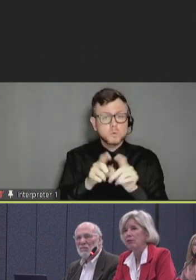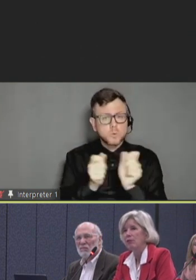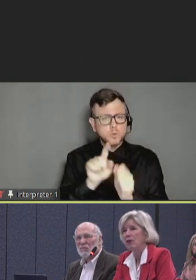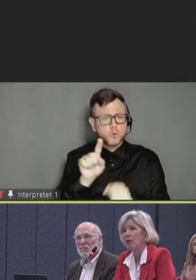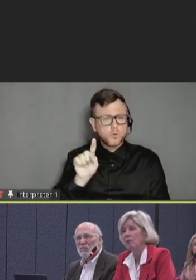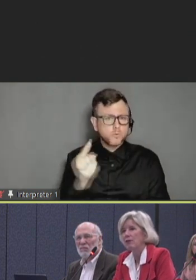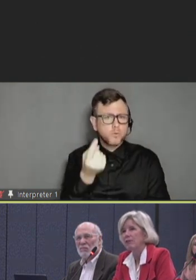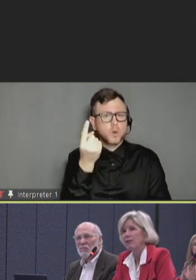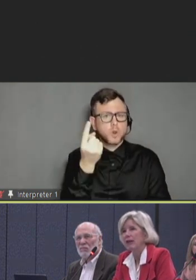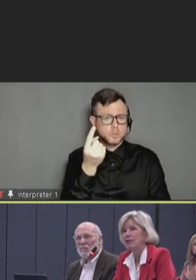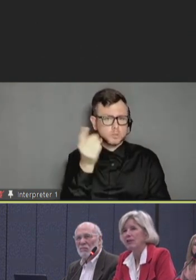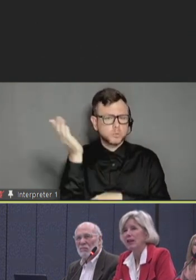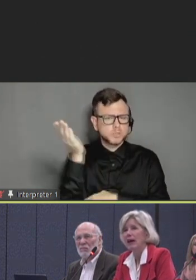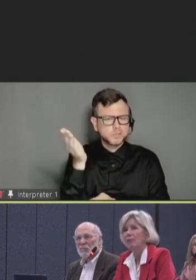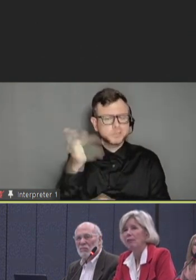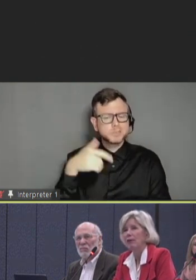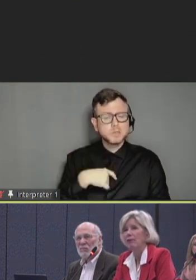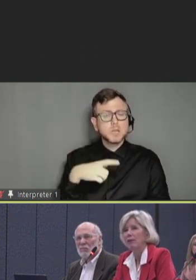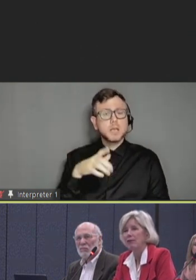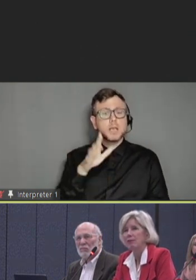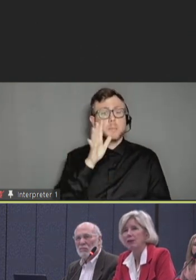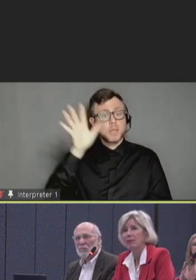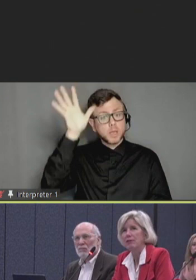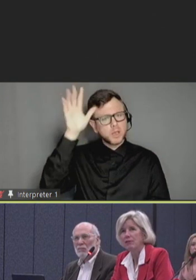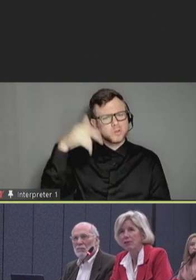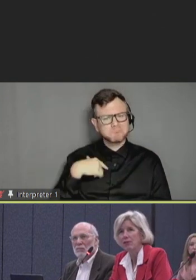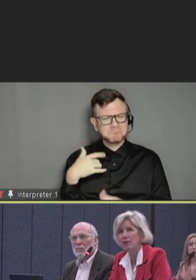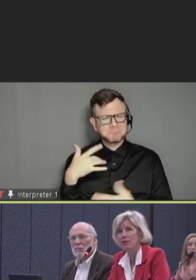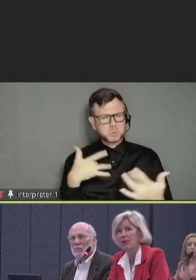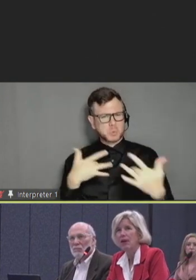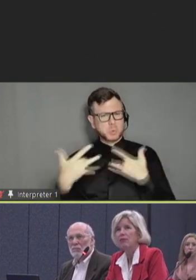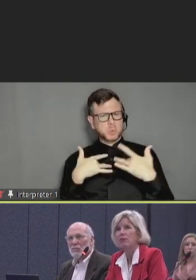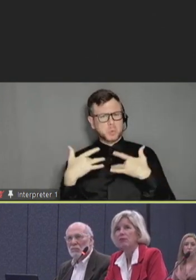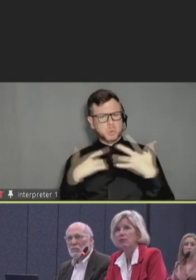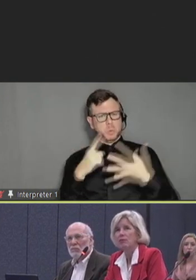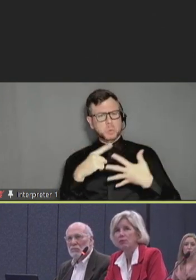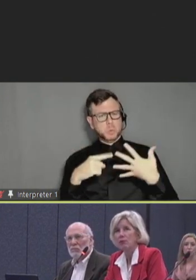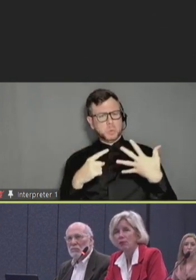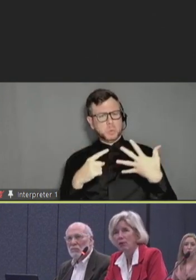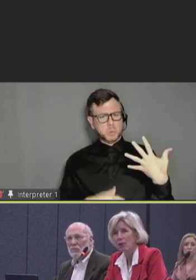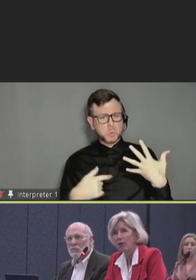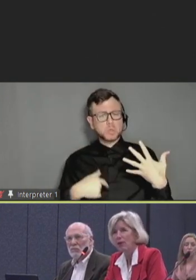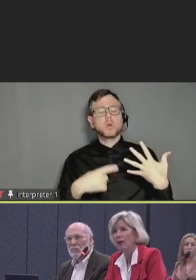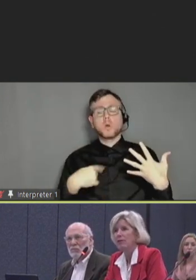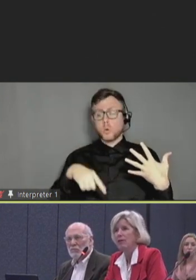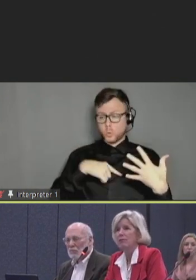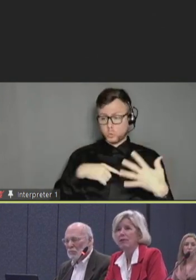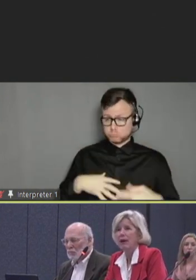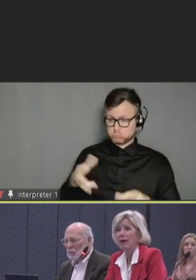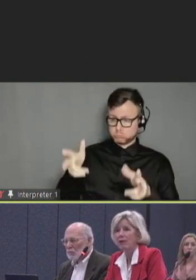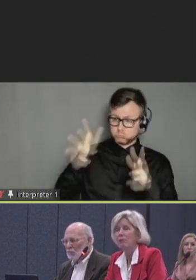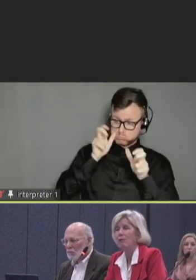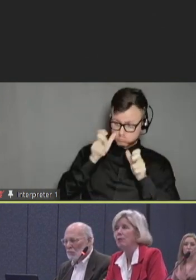presentation, how parents had expressed concerns, those concerns were heard. There was the IOM report.